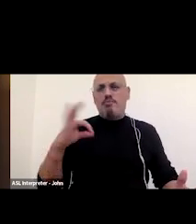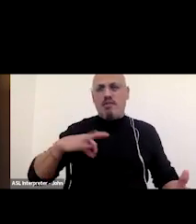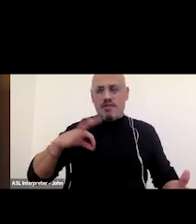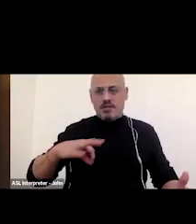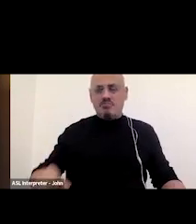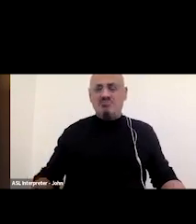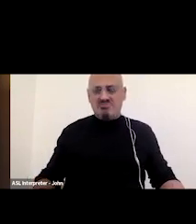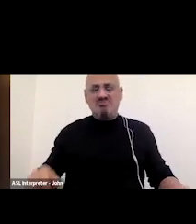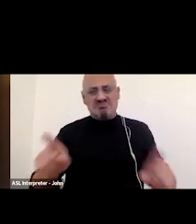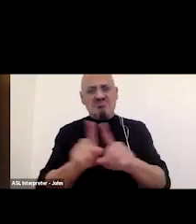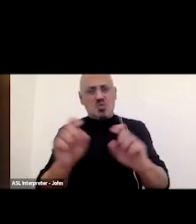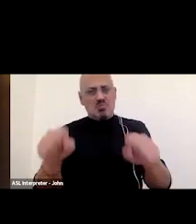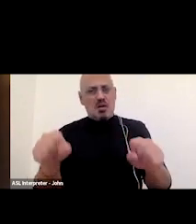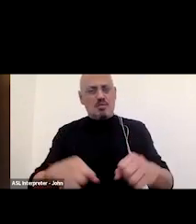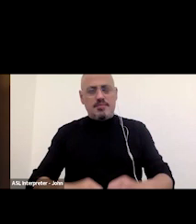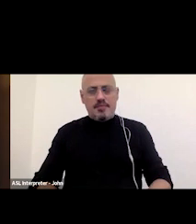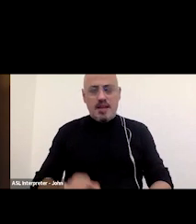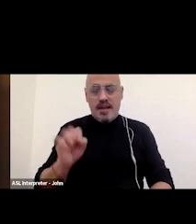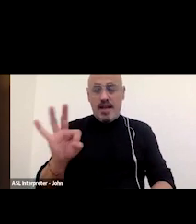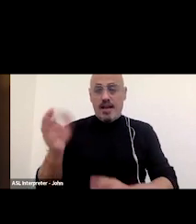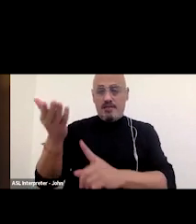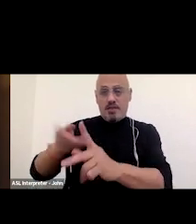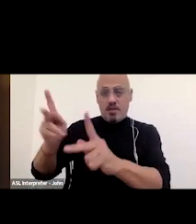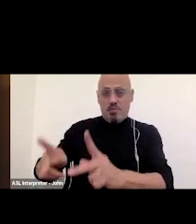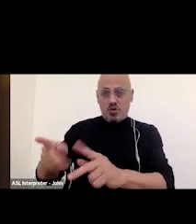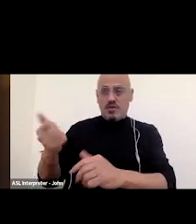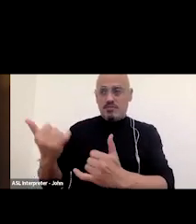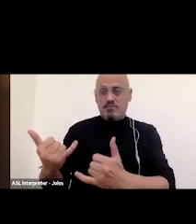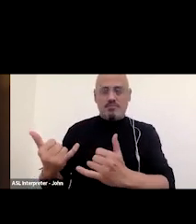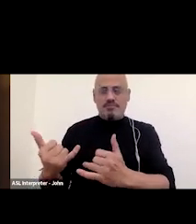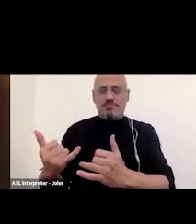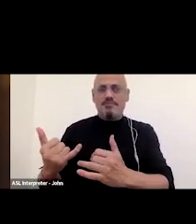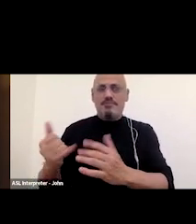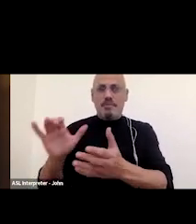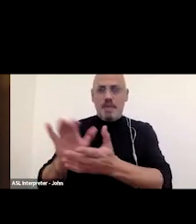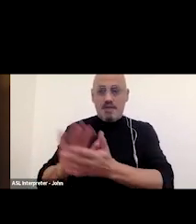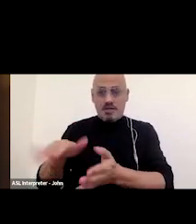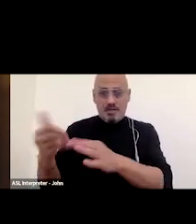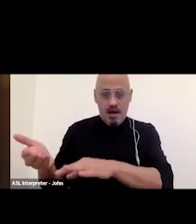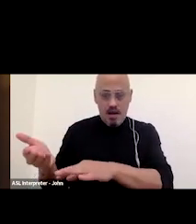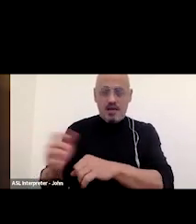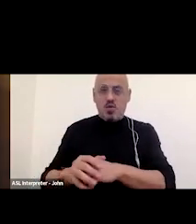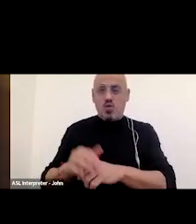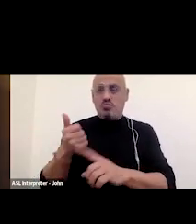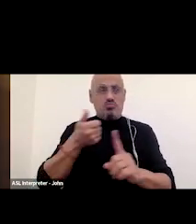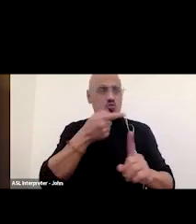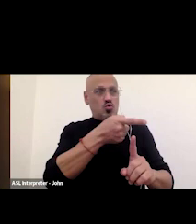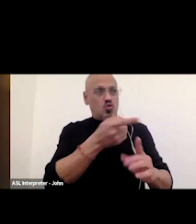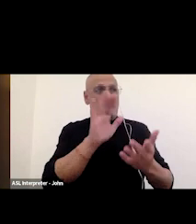are also a possibility if that person you were married to when they died, or you were married to in the past,